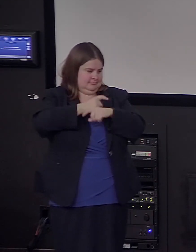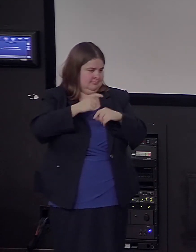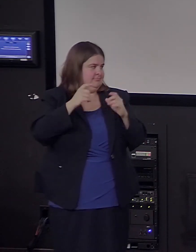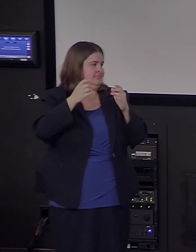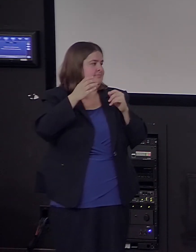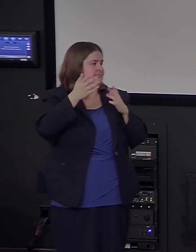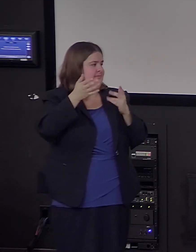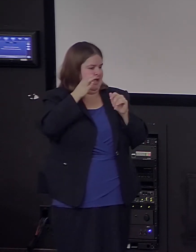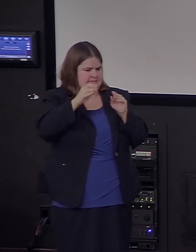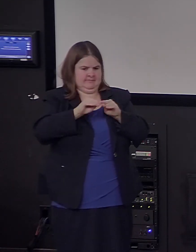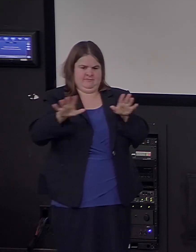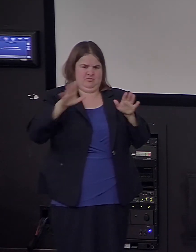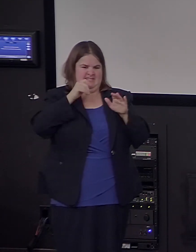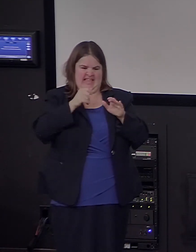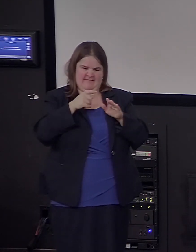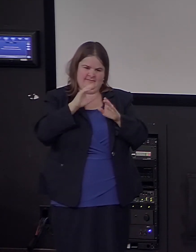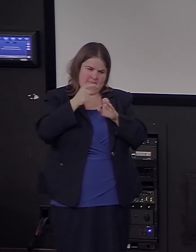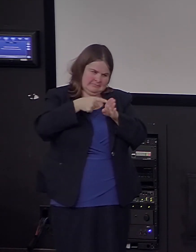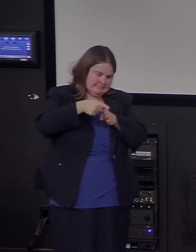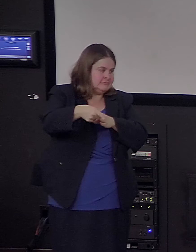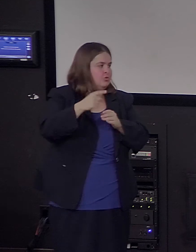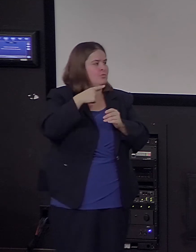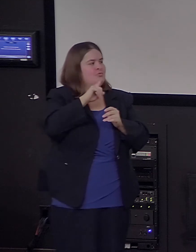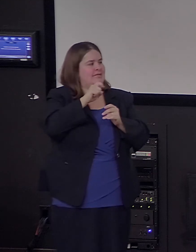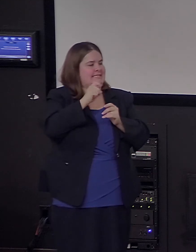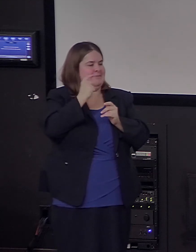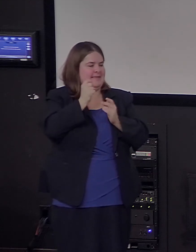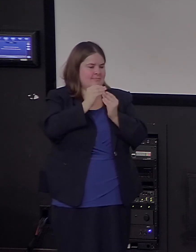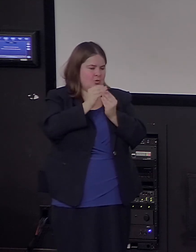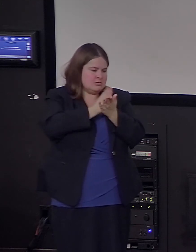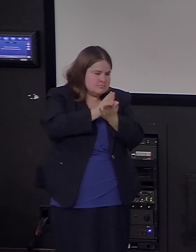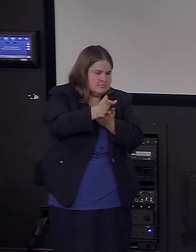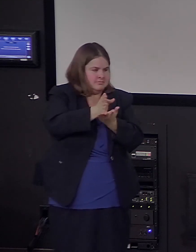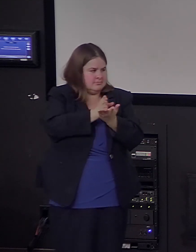and really what we need is much finer behavioral analysis